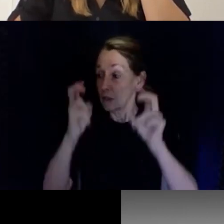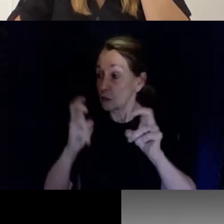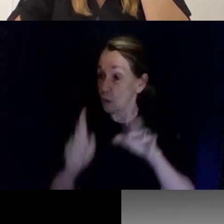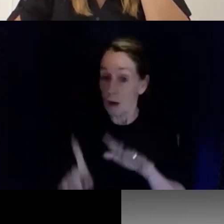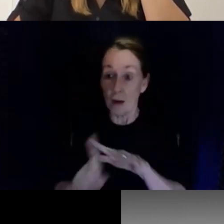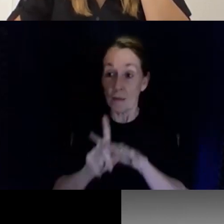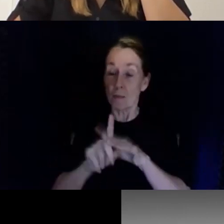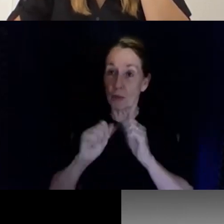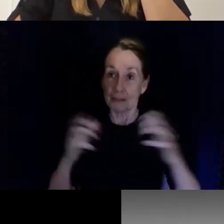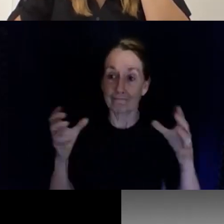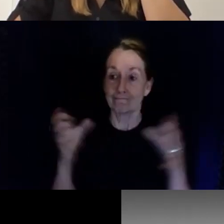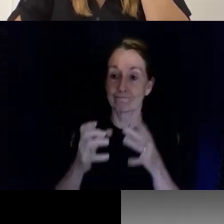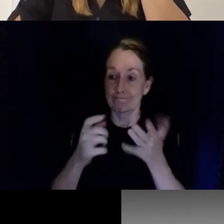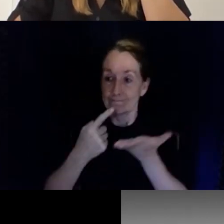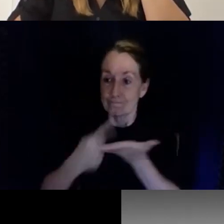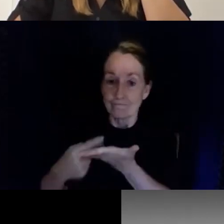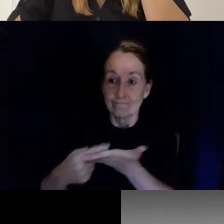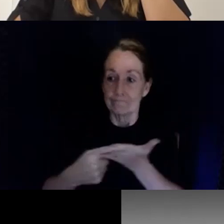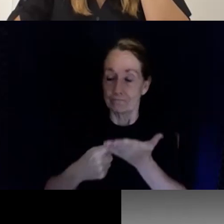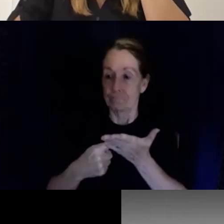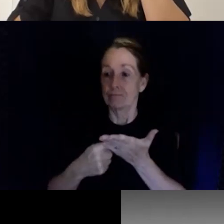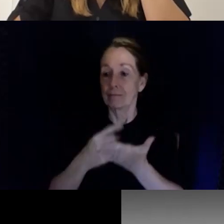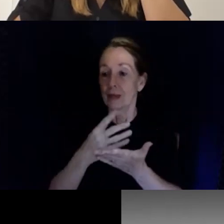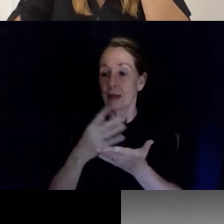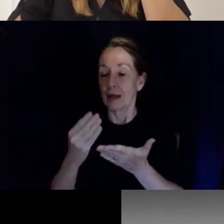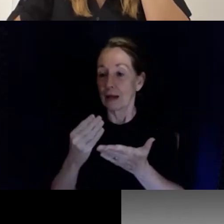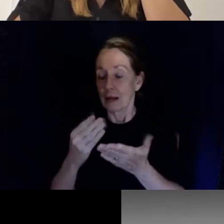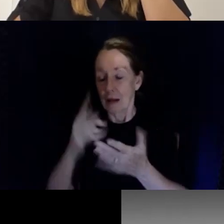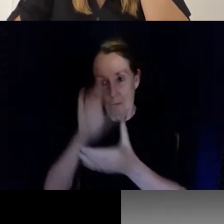I DEFINITELY WANT TO KEEP THIS CADENCE GOING. IT'S GOING TO GET UPDATES.